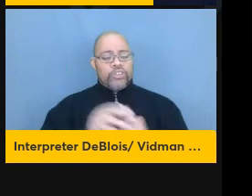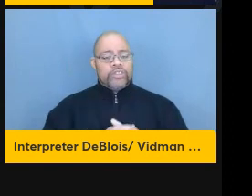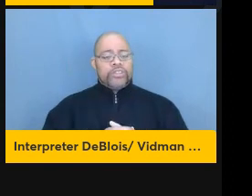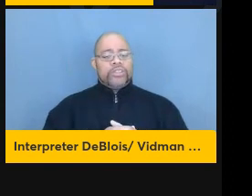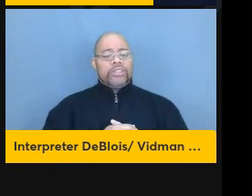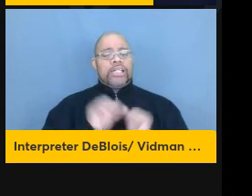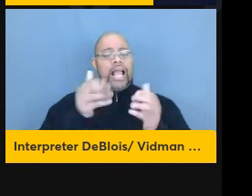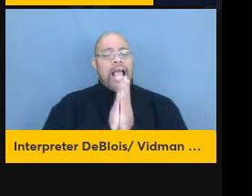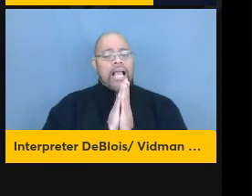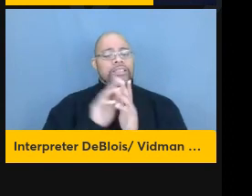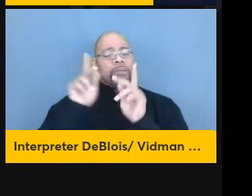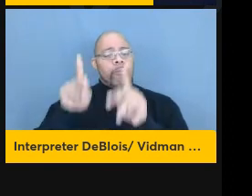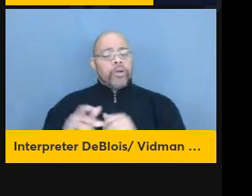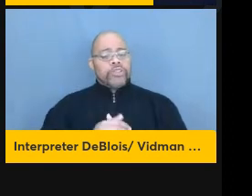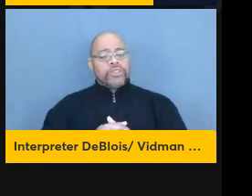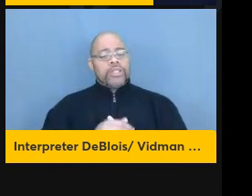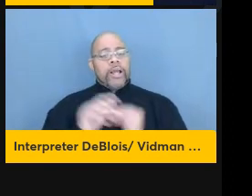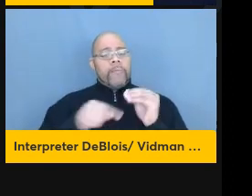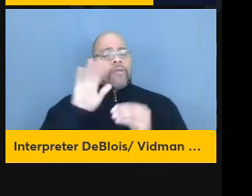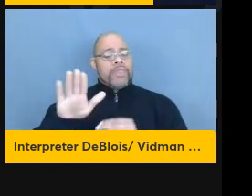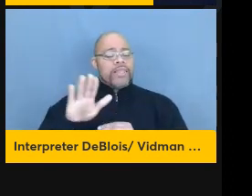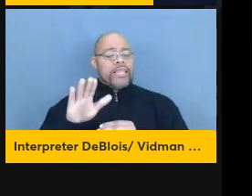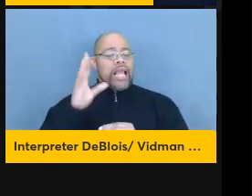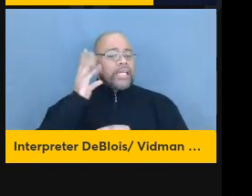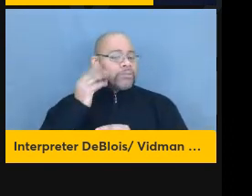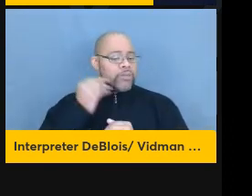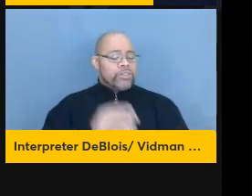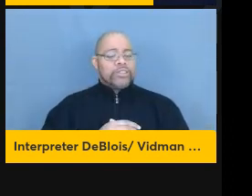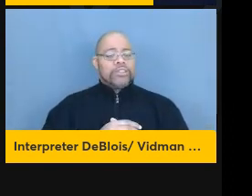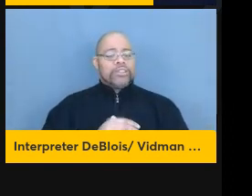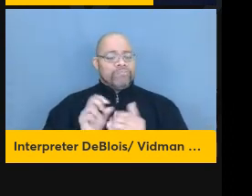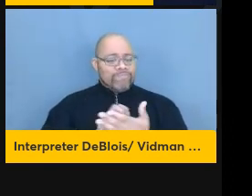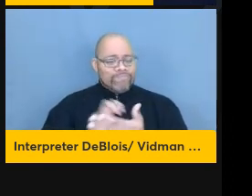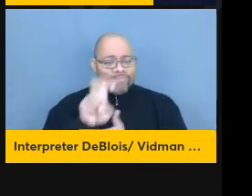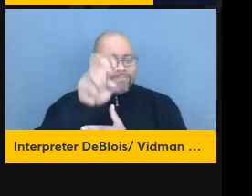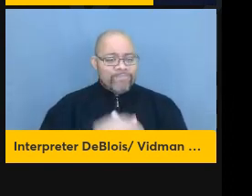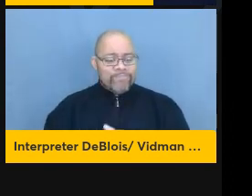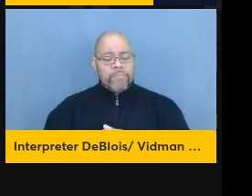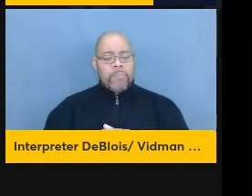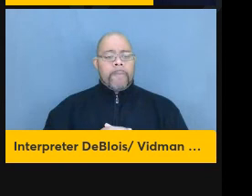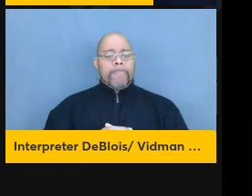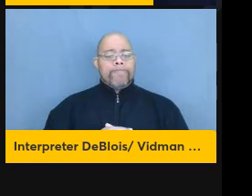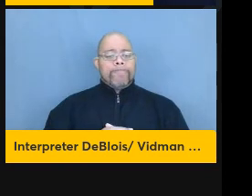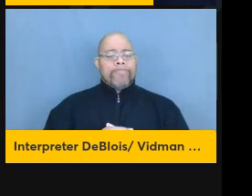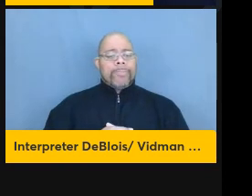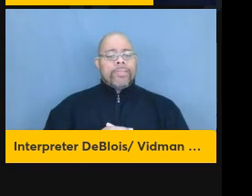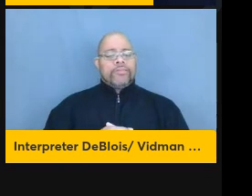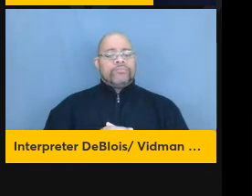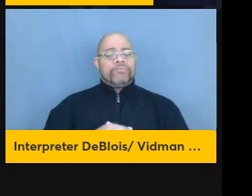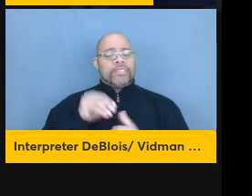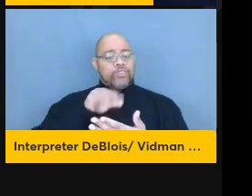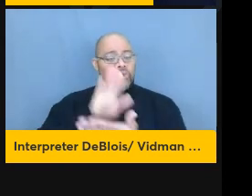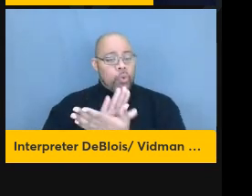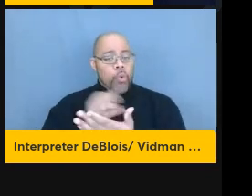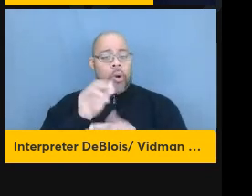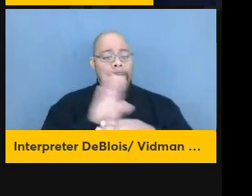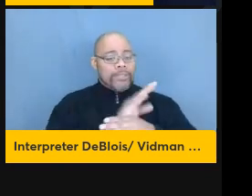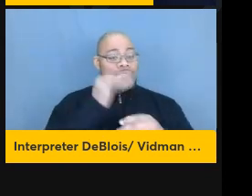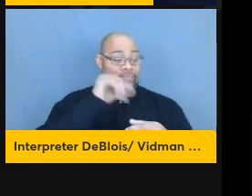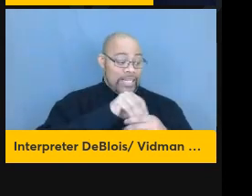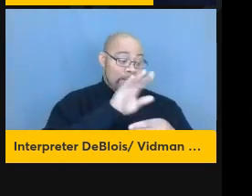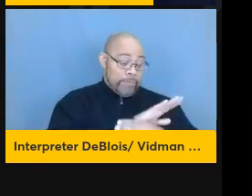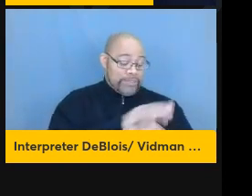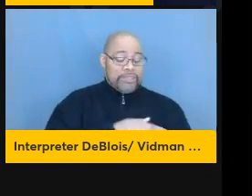the person about their experience, navigating academy or industry if they're in the industry, basically everything is